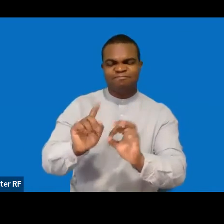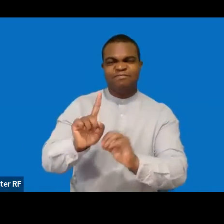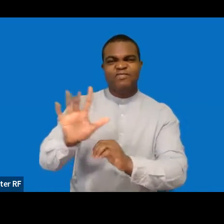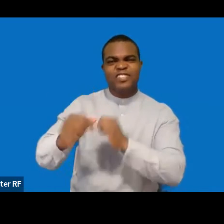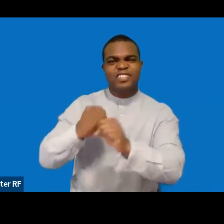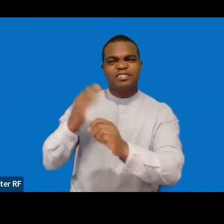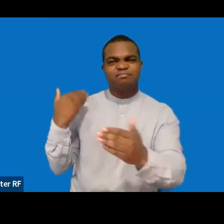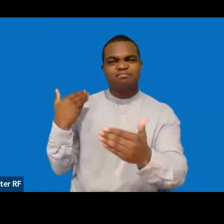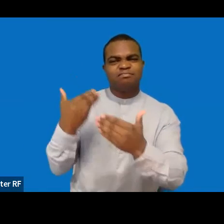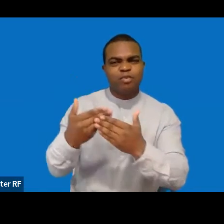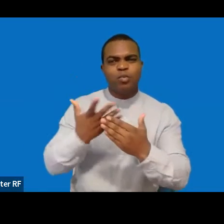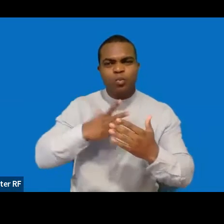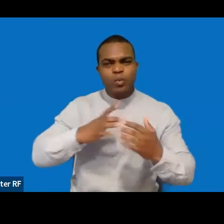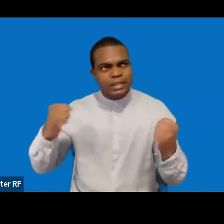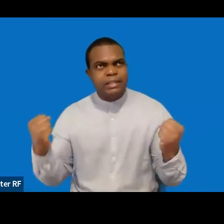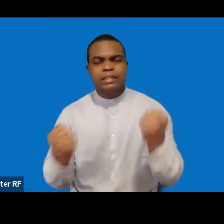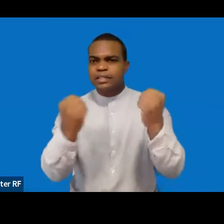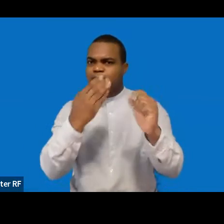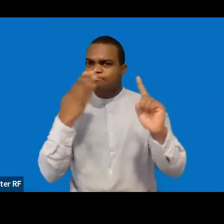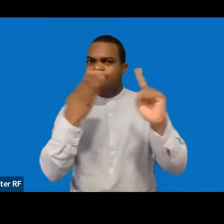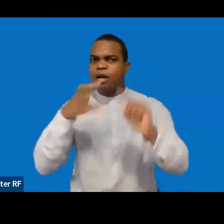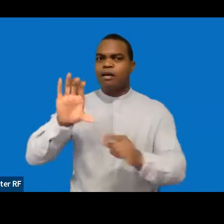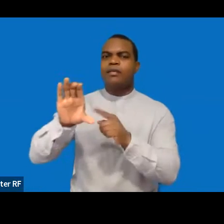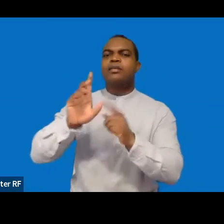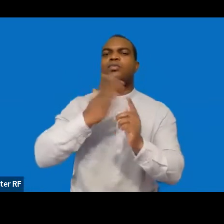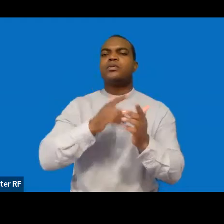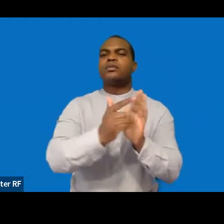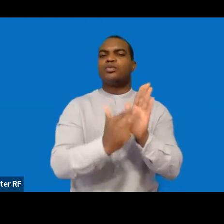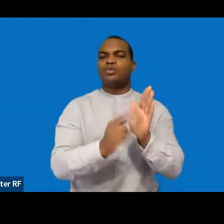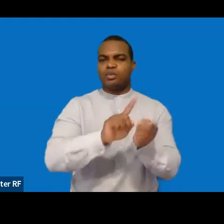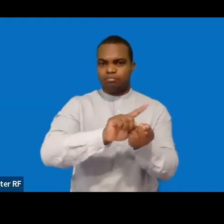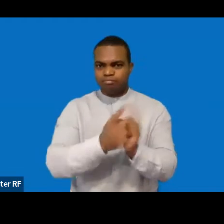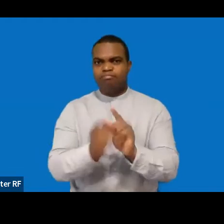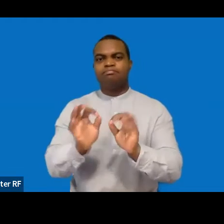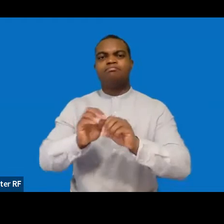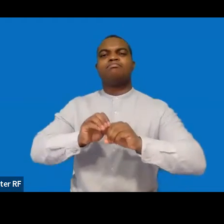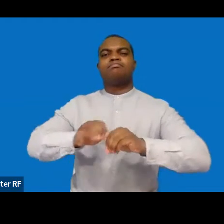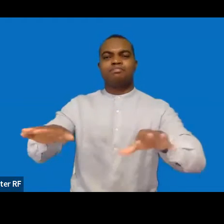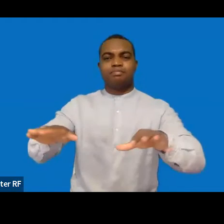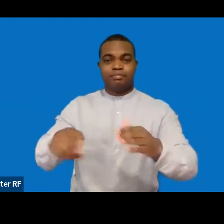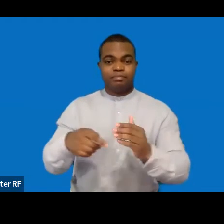For 15 years, you've been fighting for this piece of legislation to come, and it's finally here.